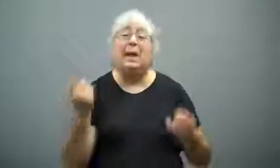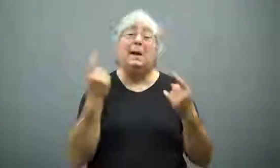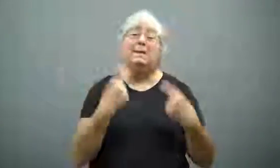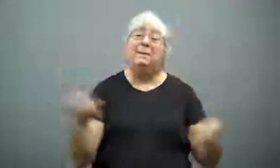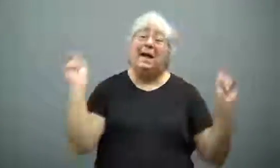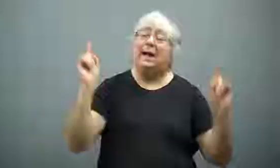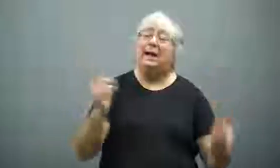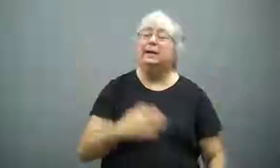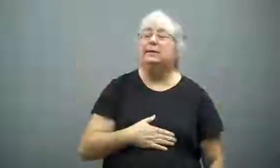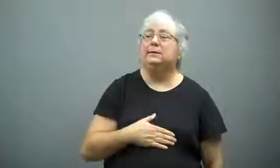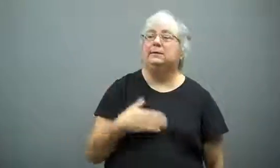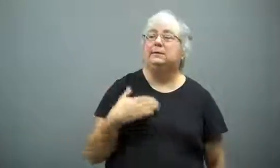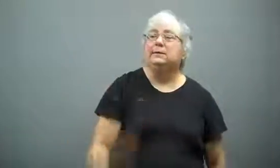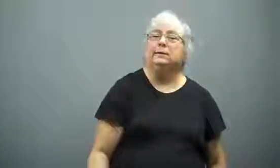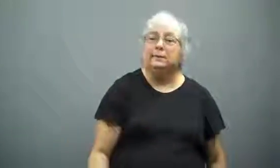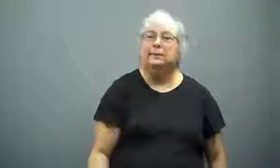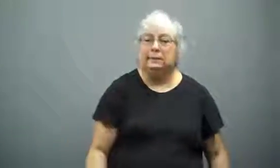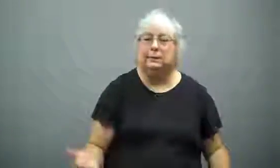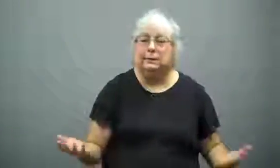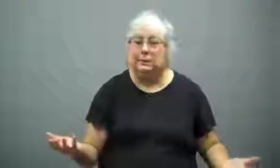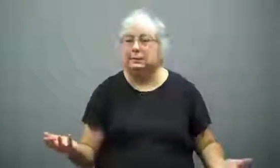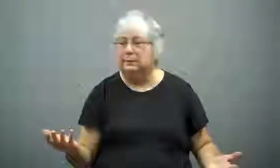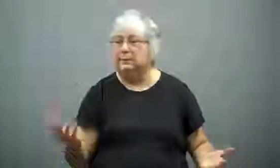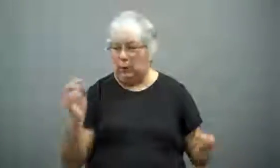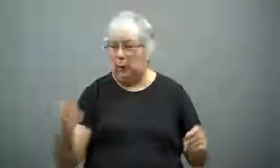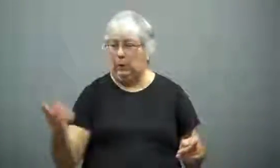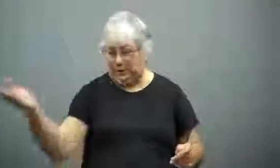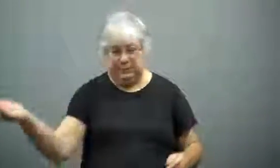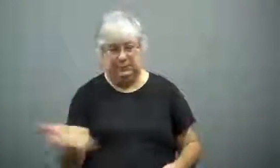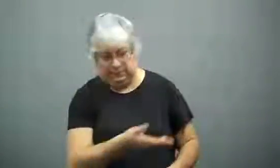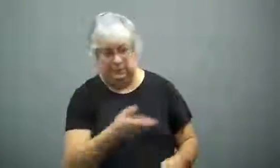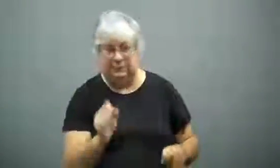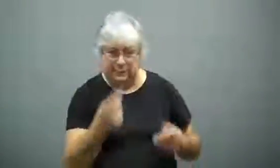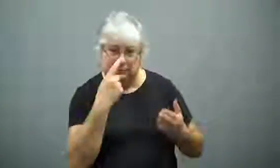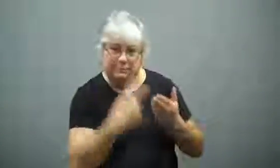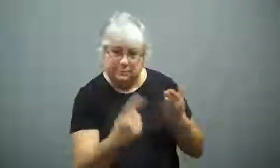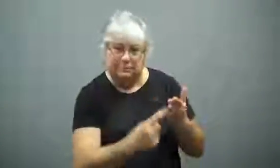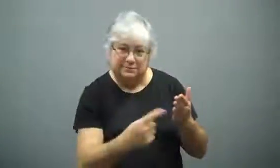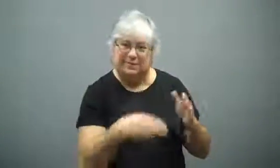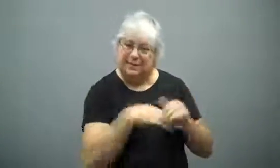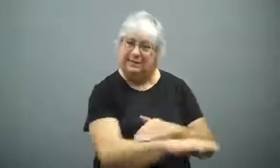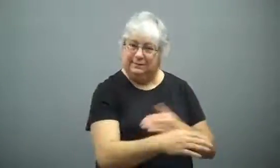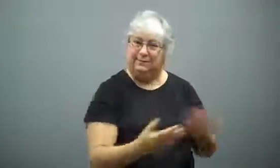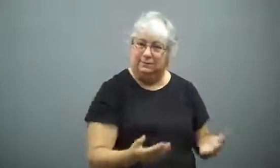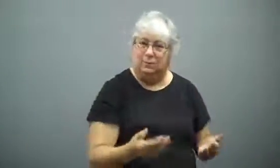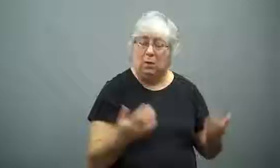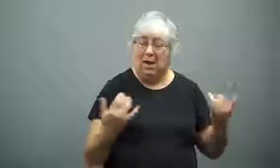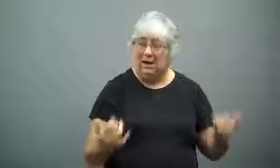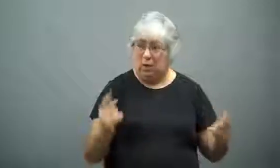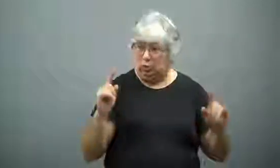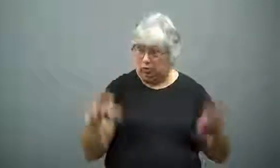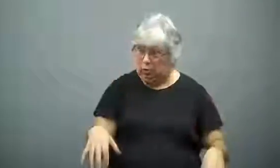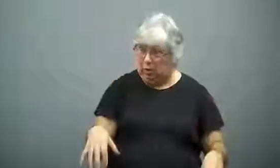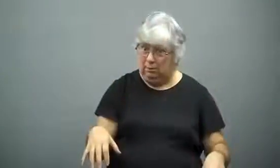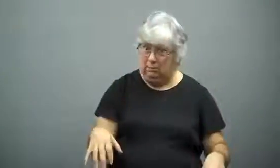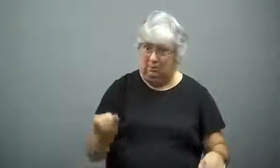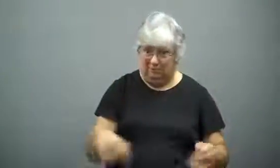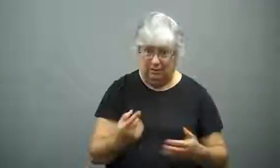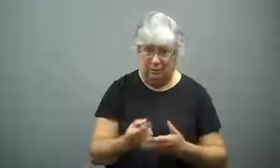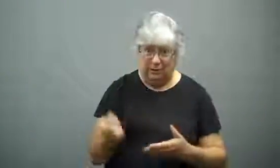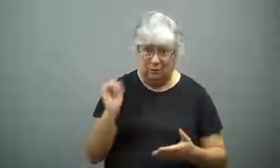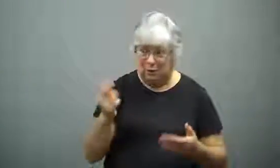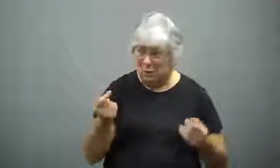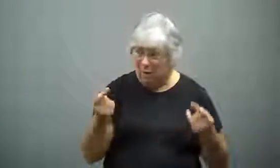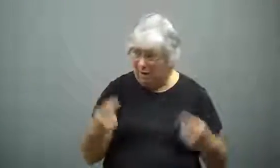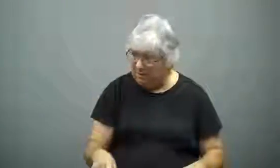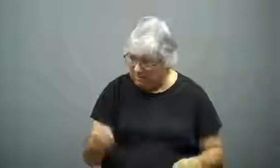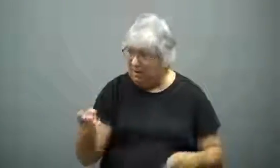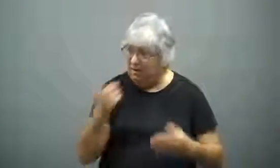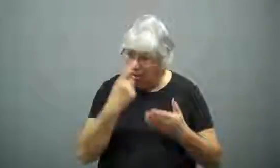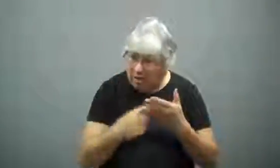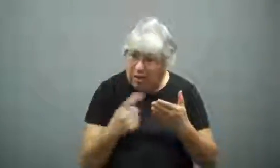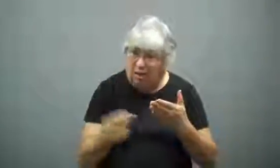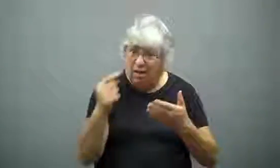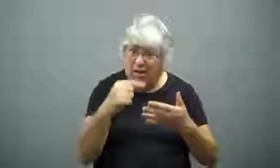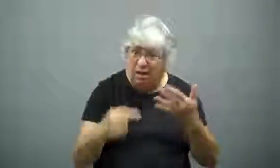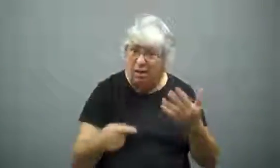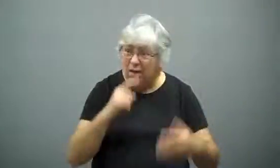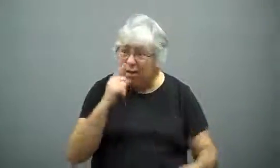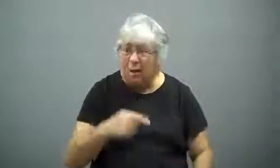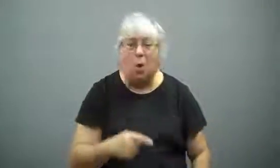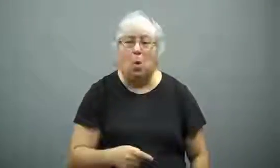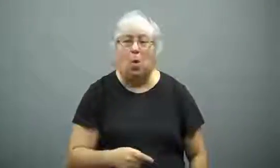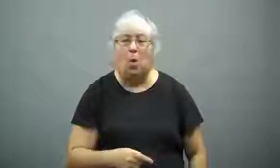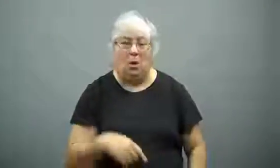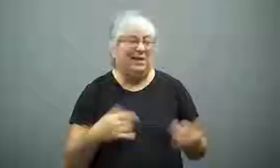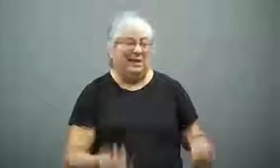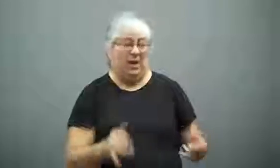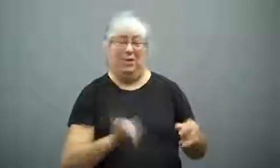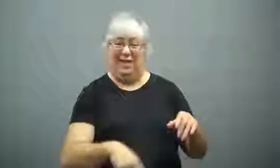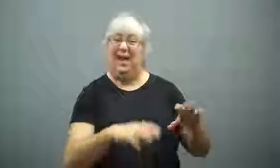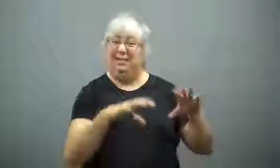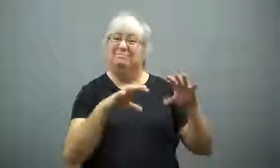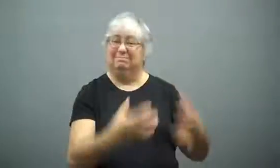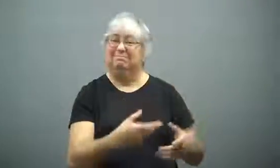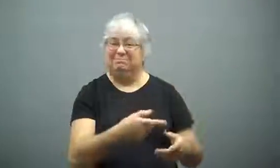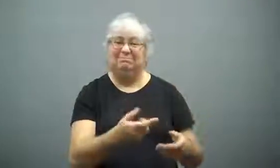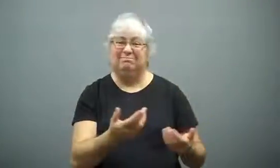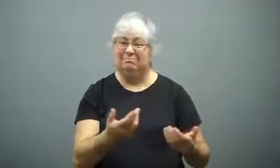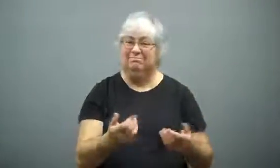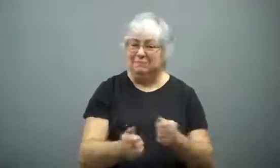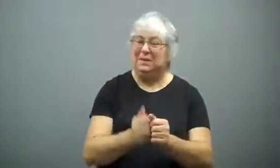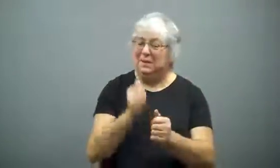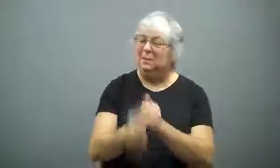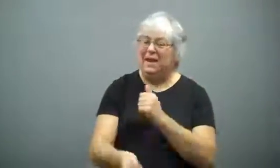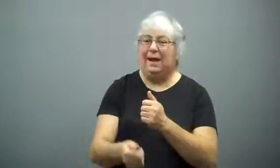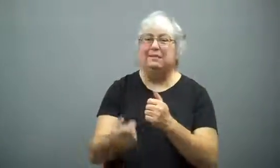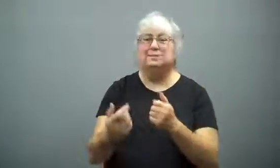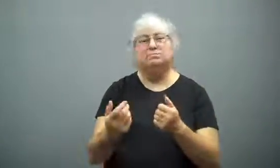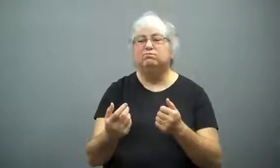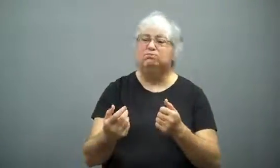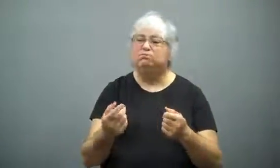It finally gave in and allowed access, and now this shocking discovery last week.